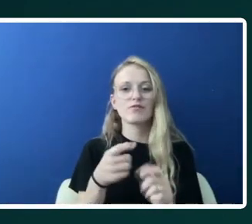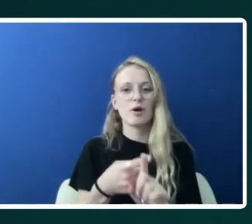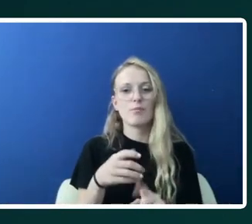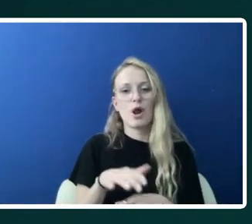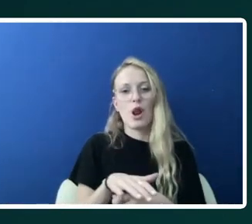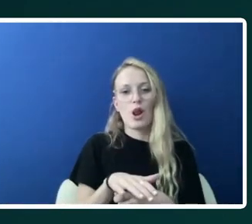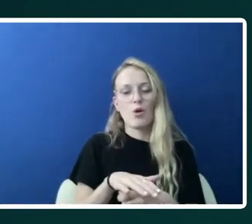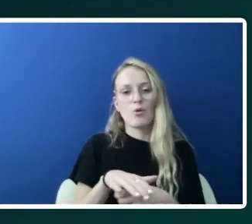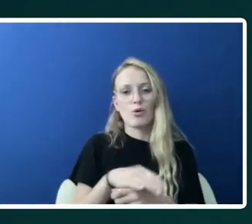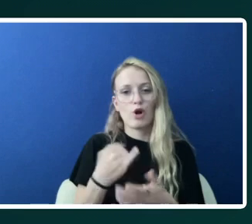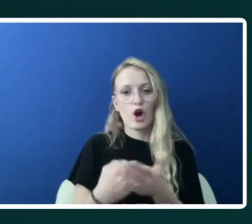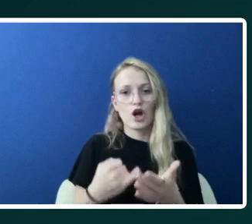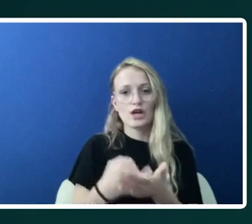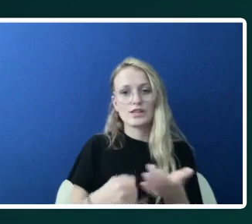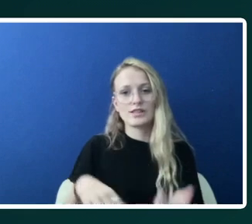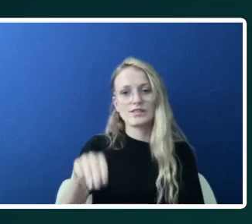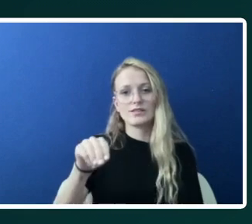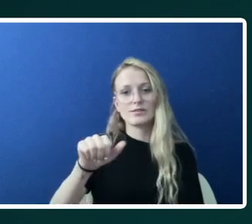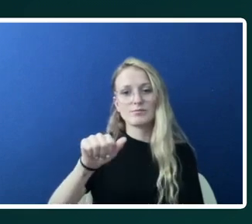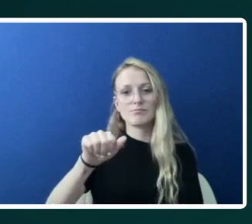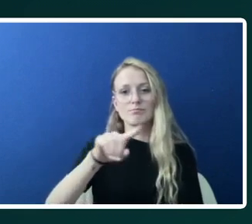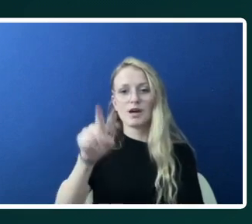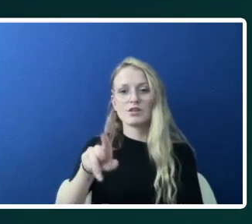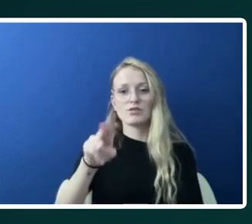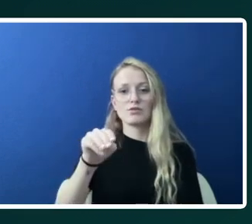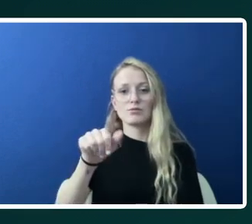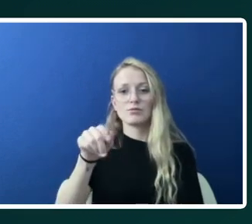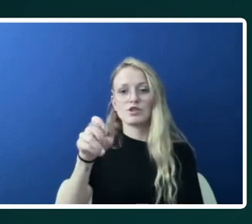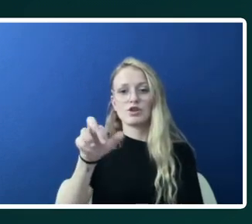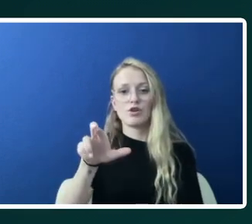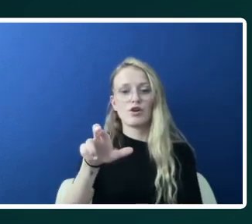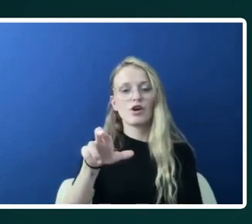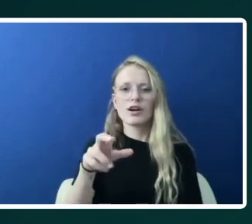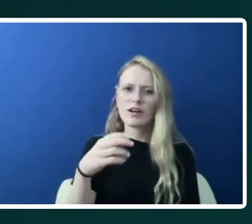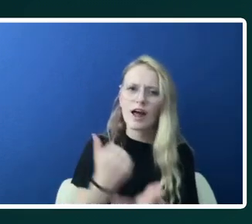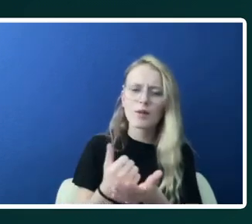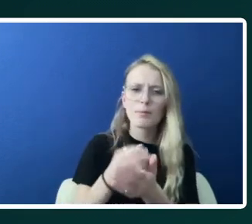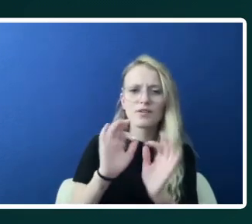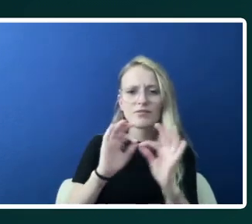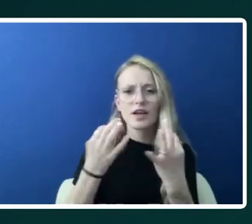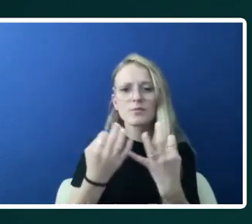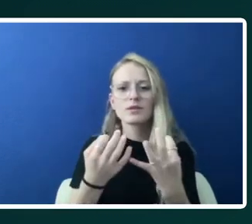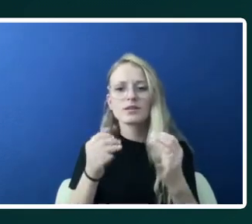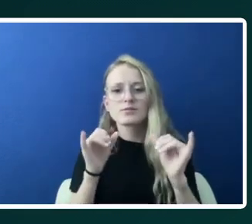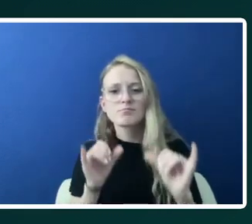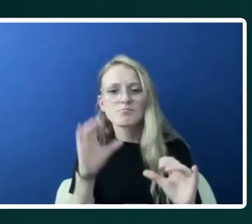families and students explore their own family stories and memories in a fun and creative way.